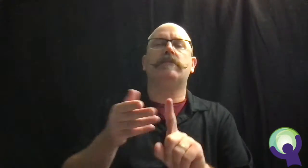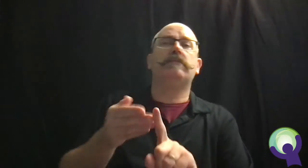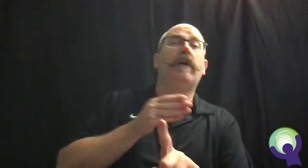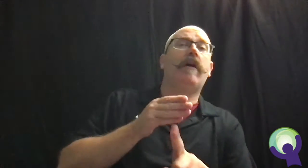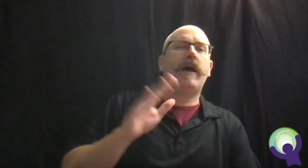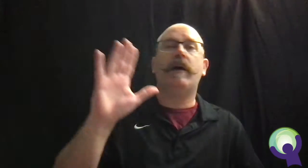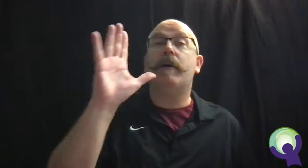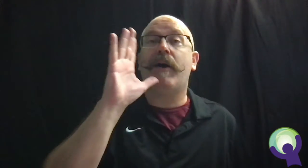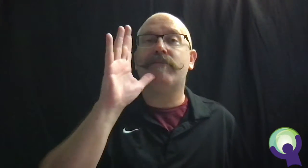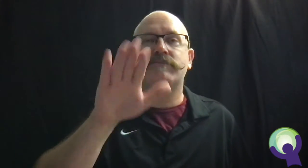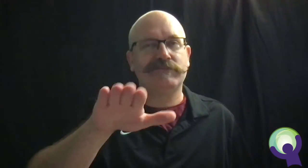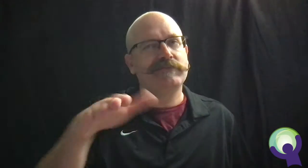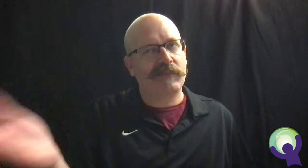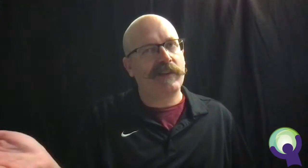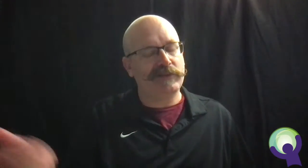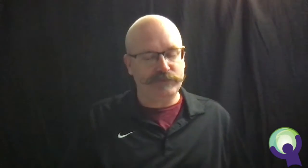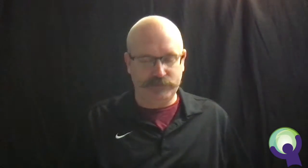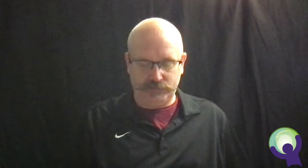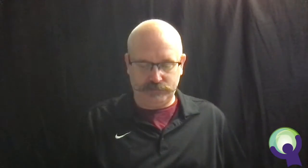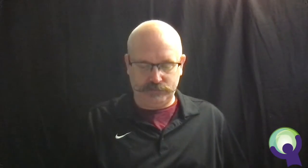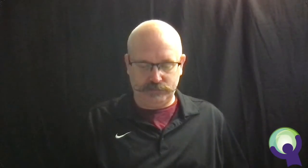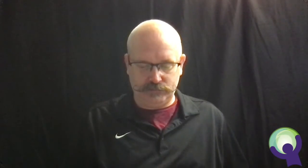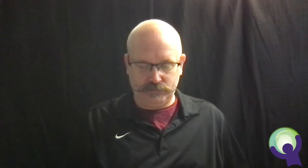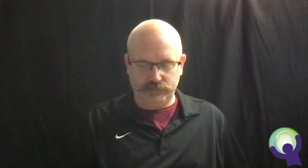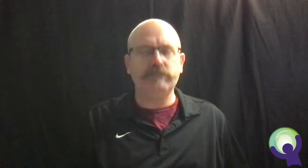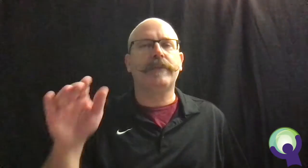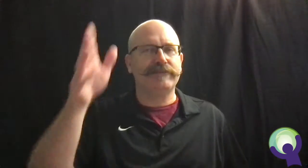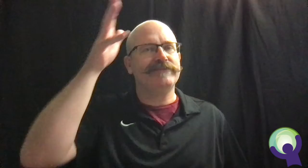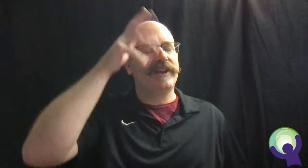"Will we ever have our own apartment again?" I asked dad.